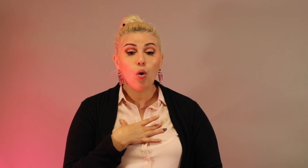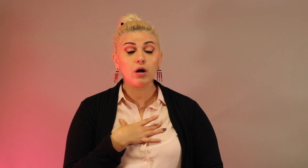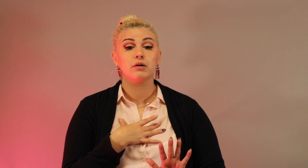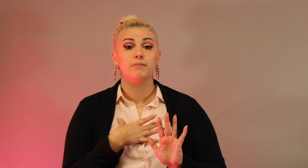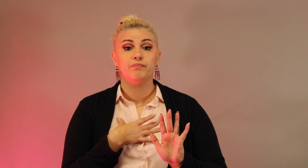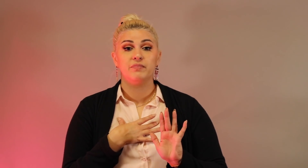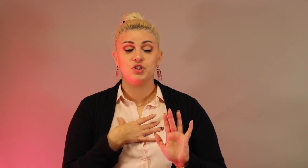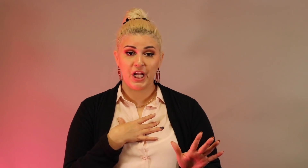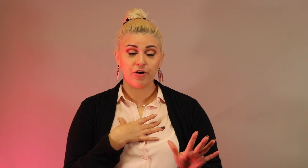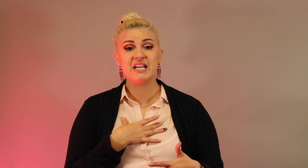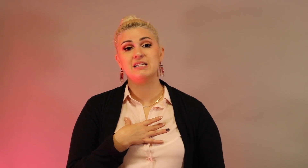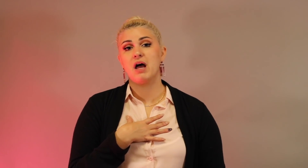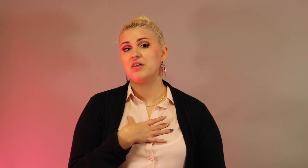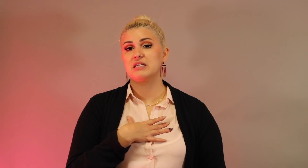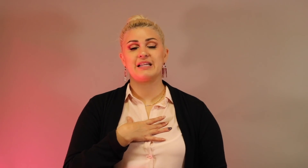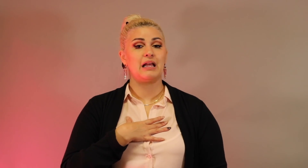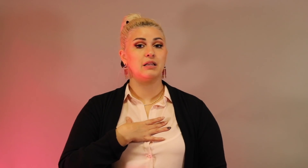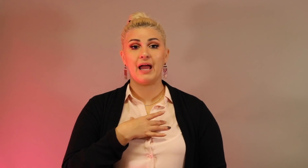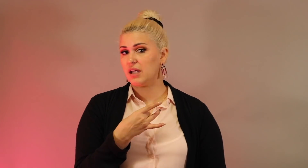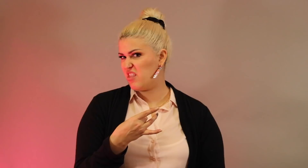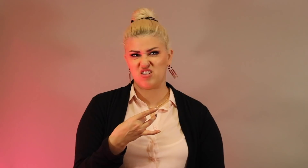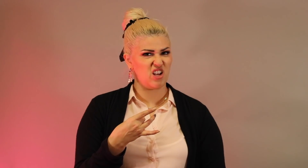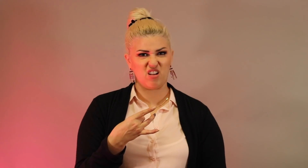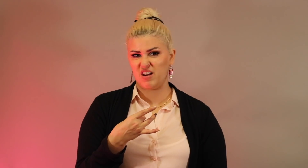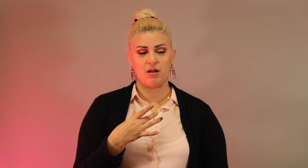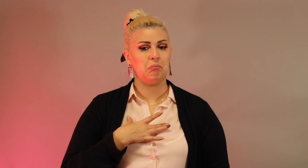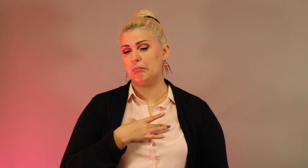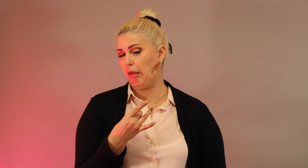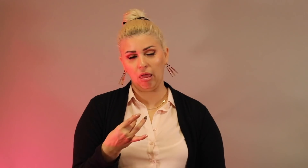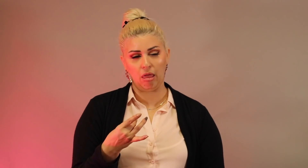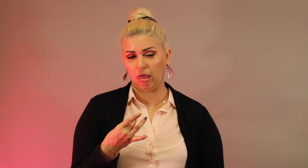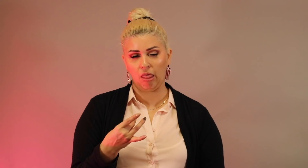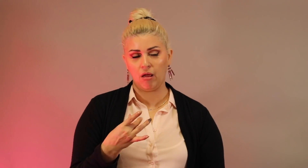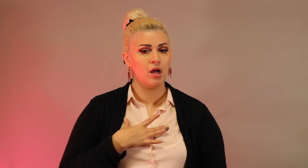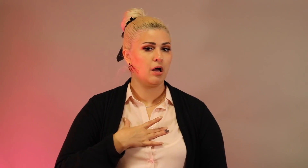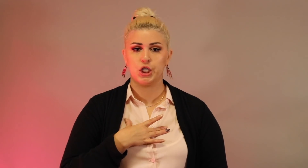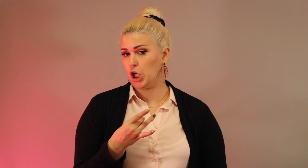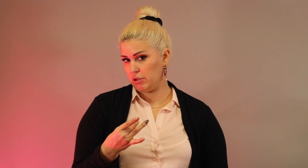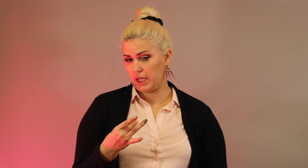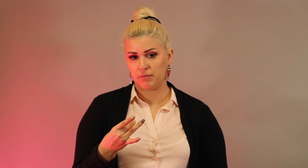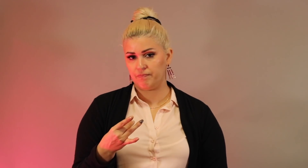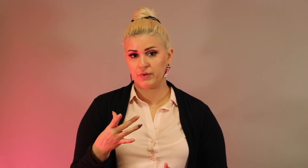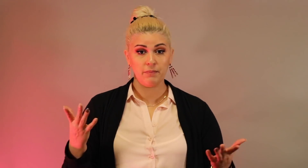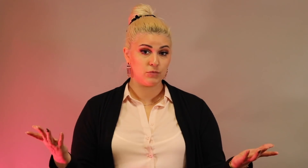Or cheater easy method is saying like and then shaking your head no. Don't like, okay.